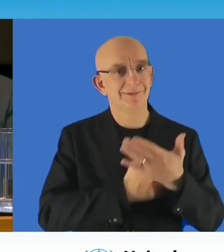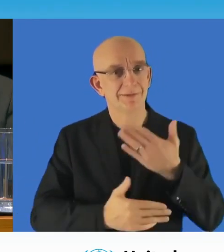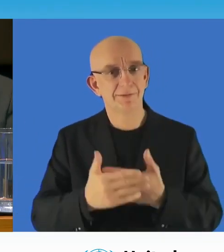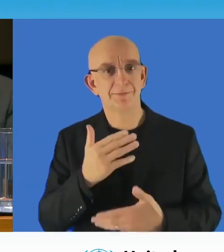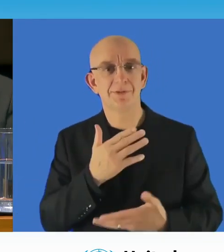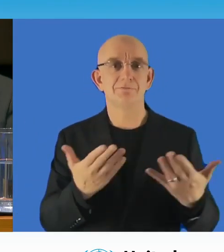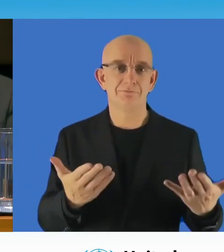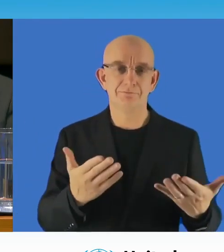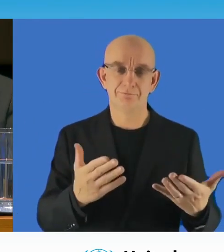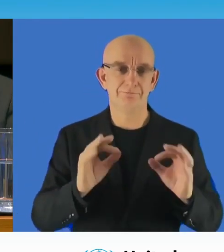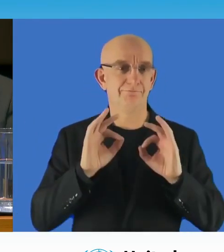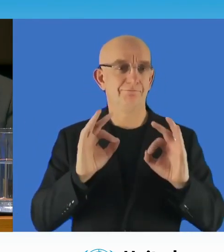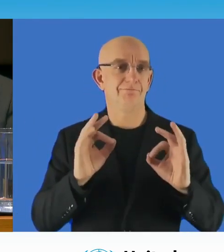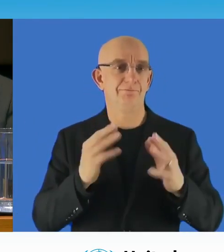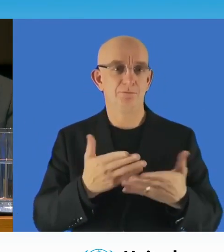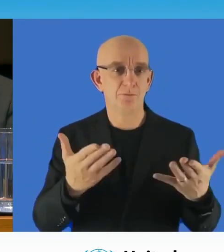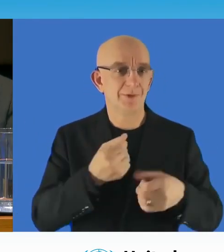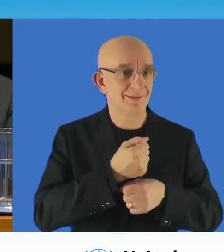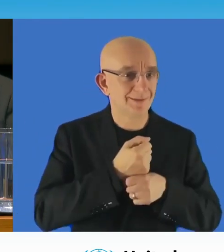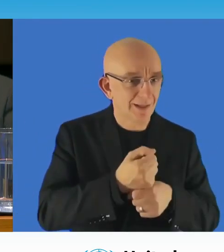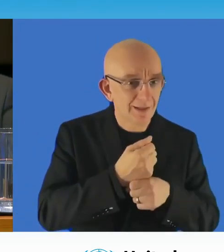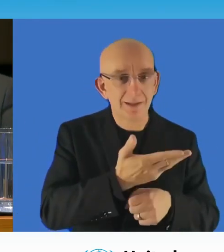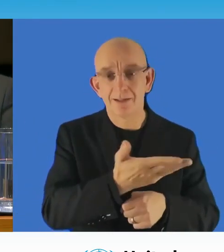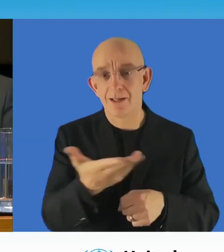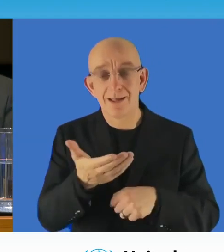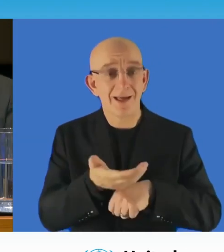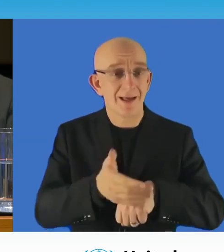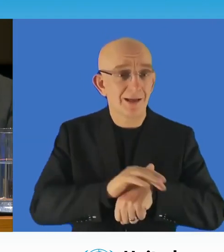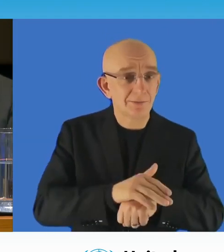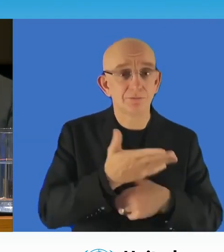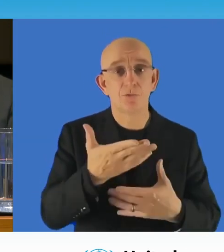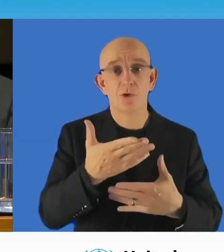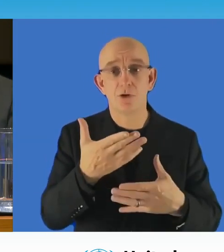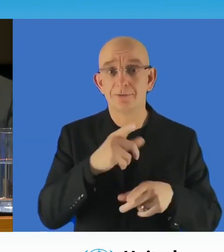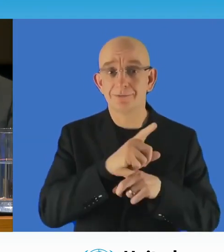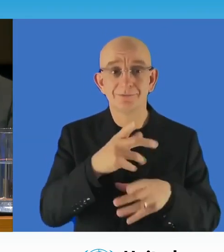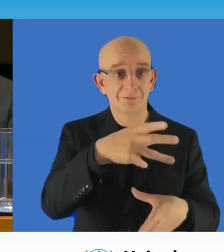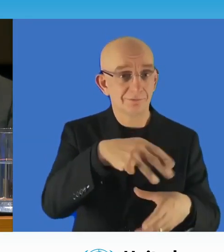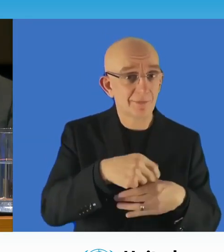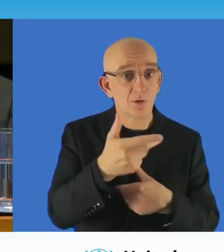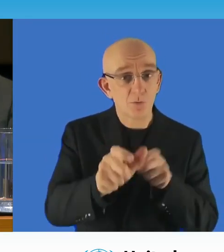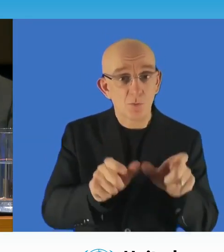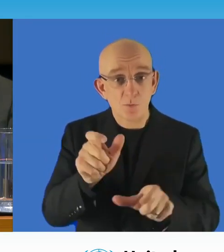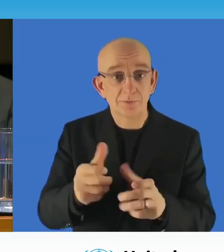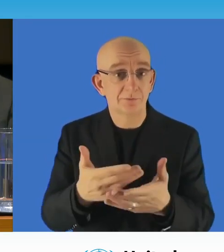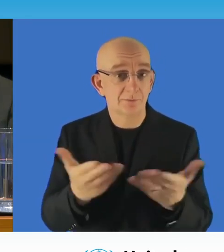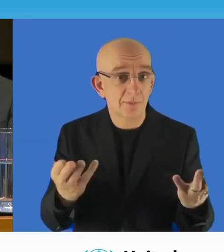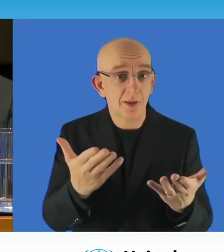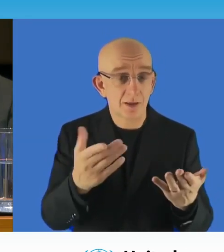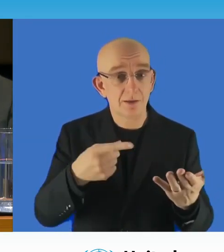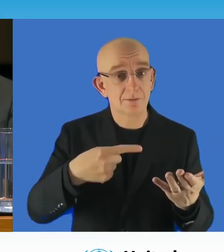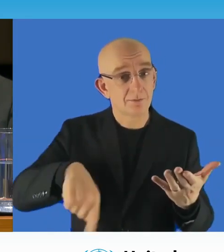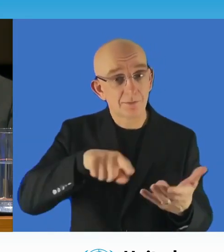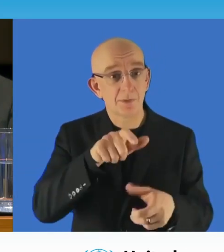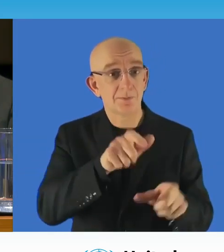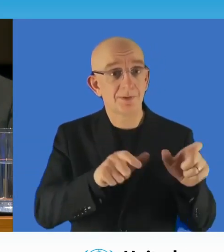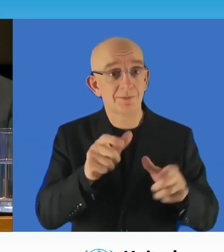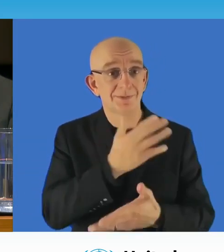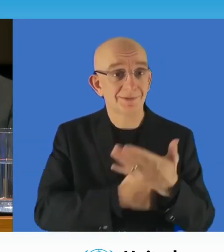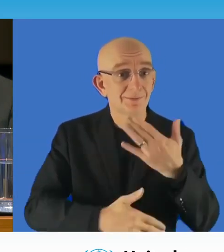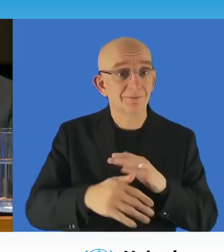with disabilities from across the globe let this 17th session serve as a reminder of the